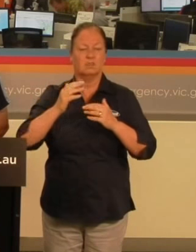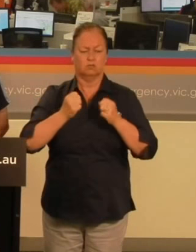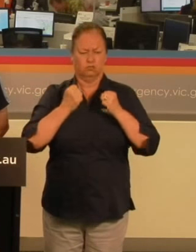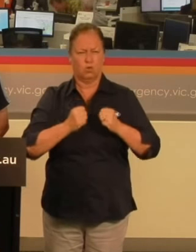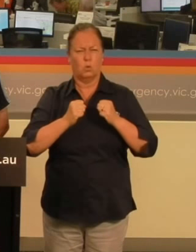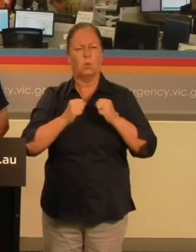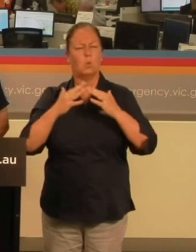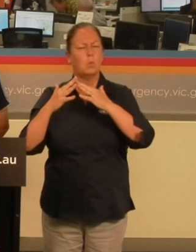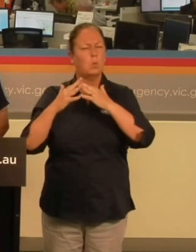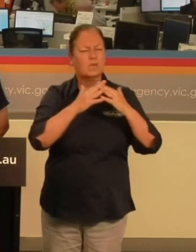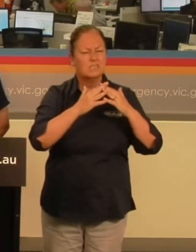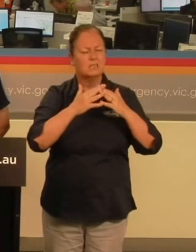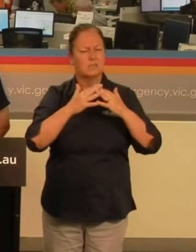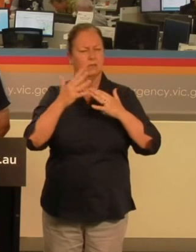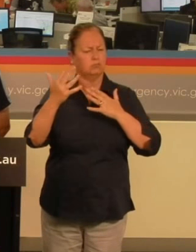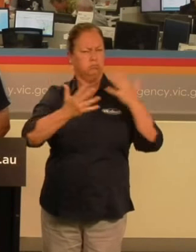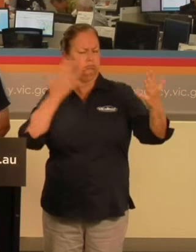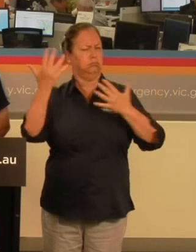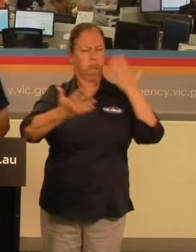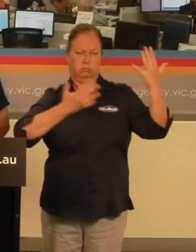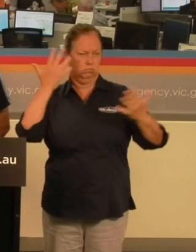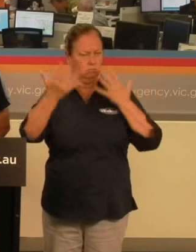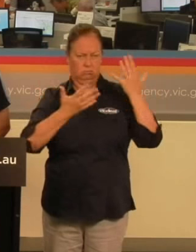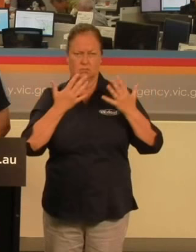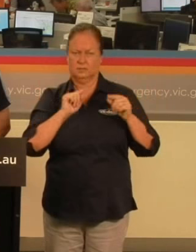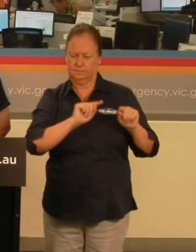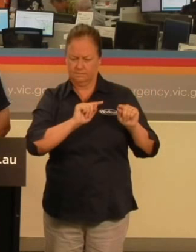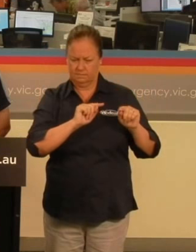driving that change we're basically going to start to see wind gusts really